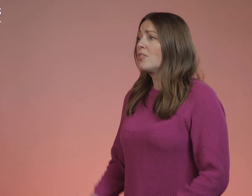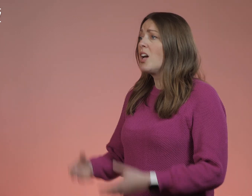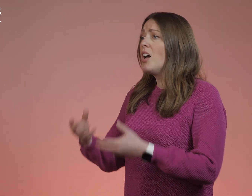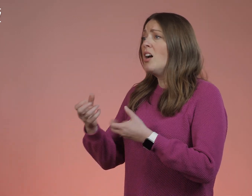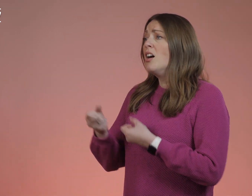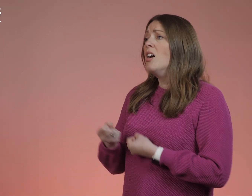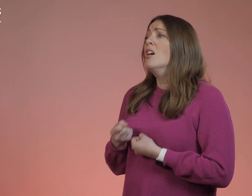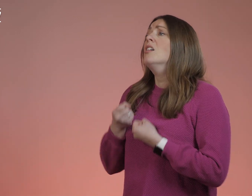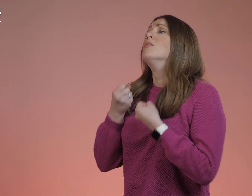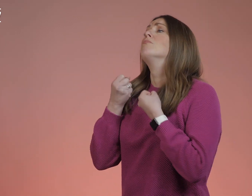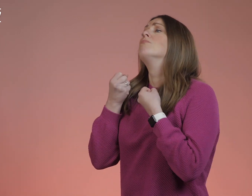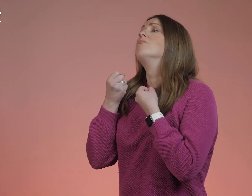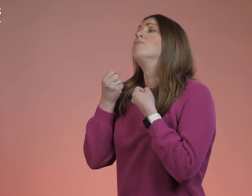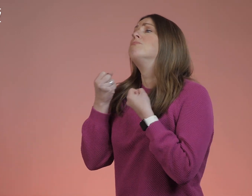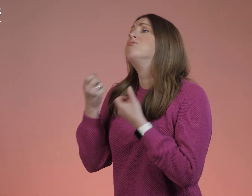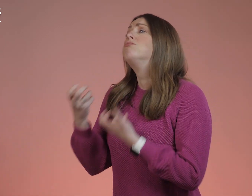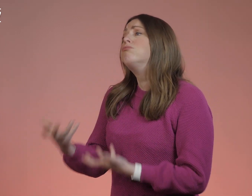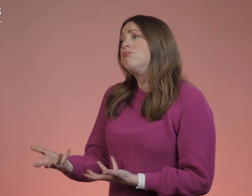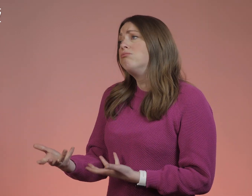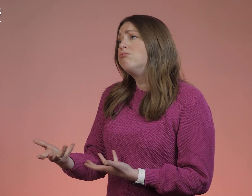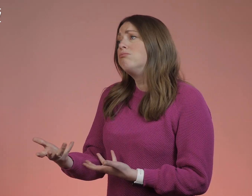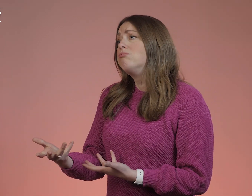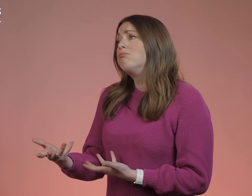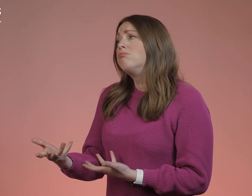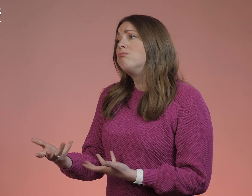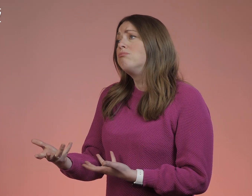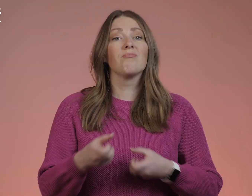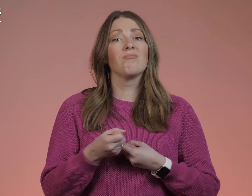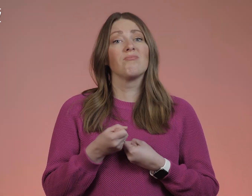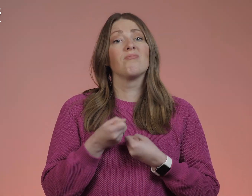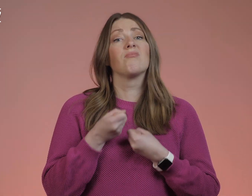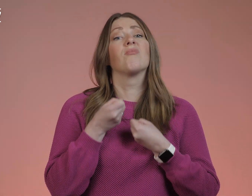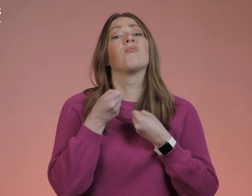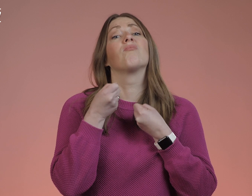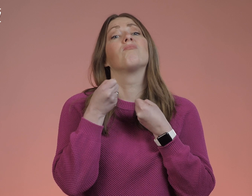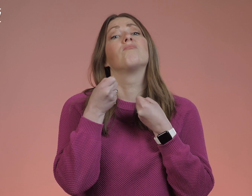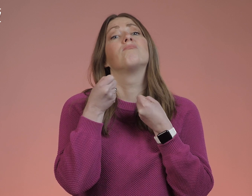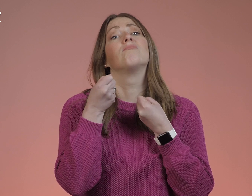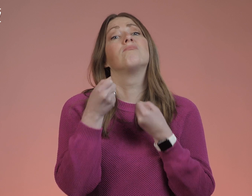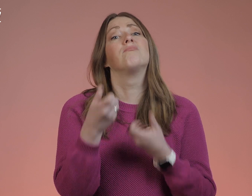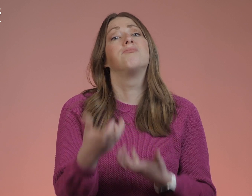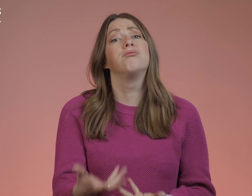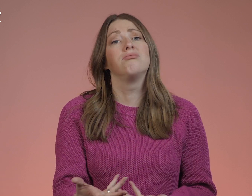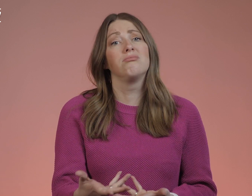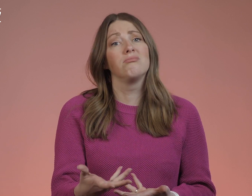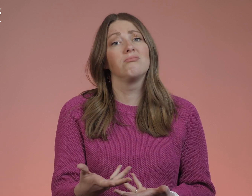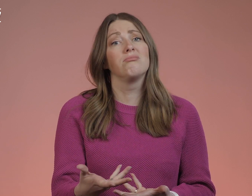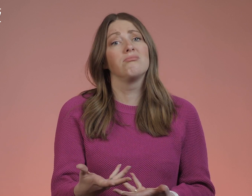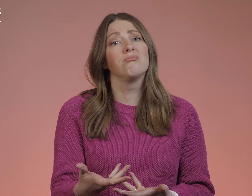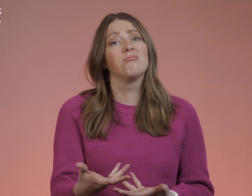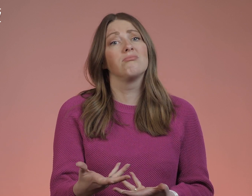You have fists that open up, showing your emotions are pouring out.